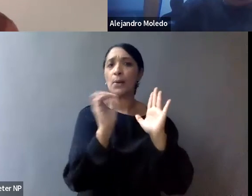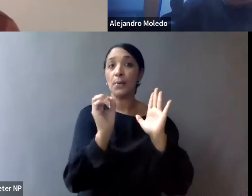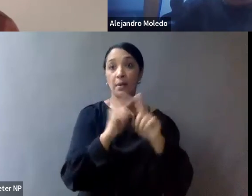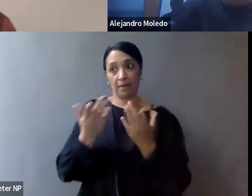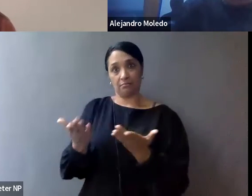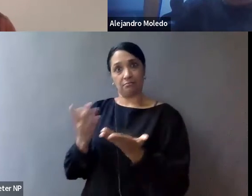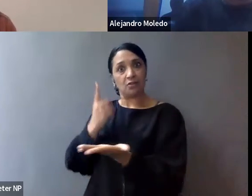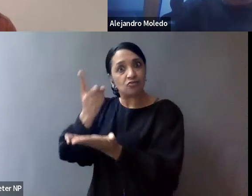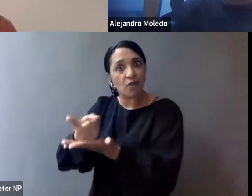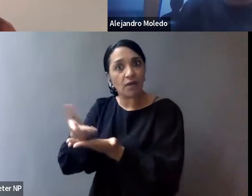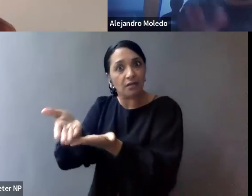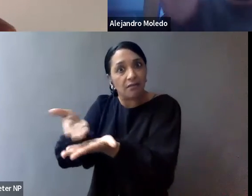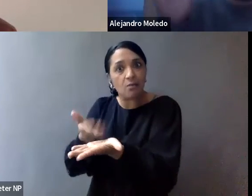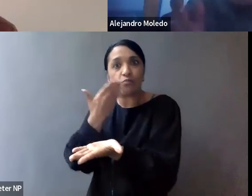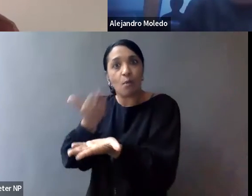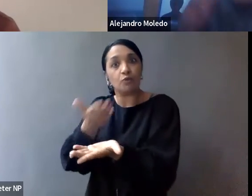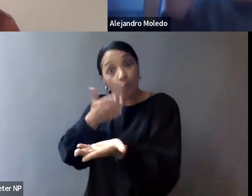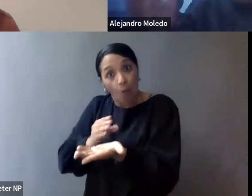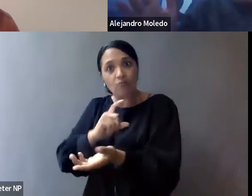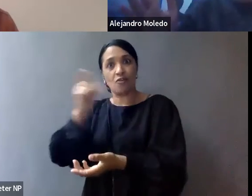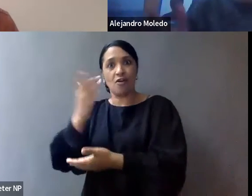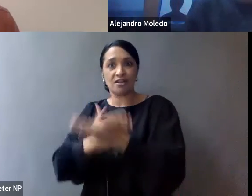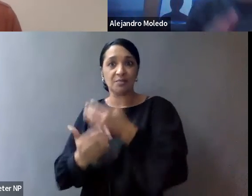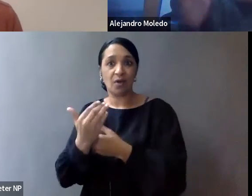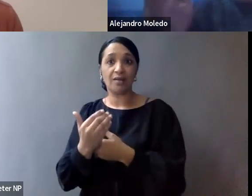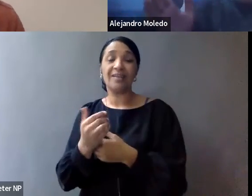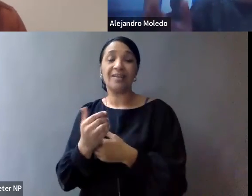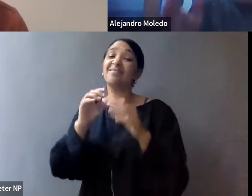with this proposal for our directive. All in all, things are moving.